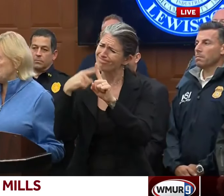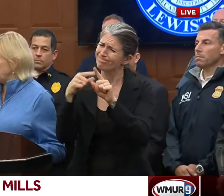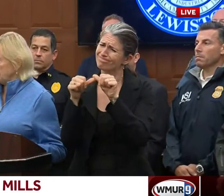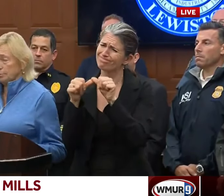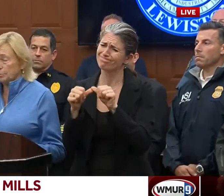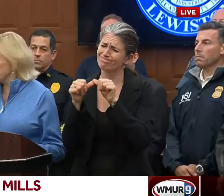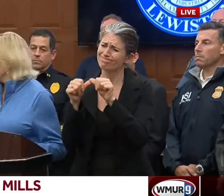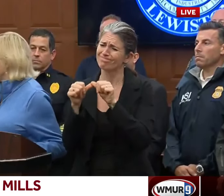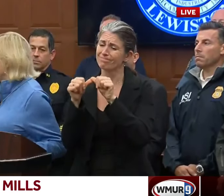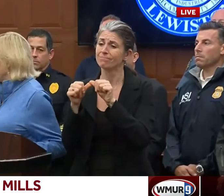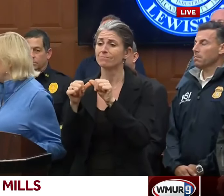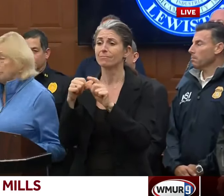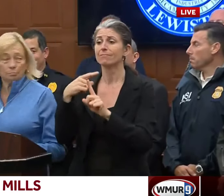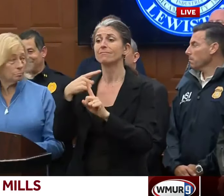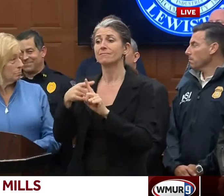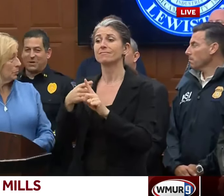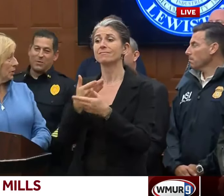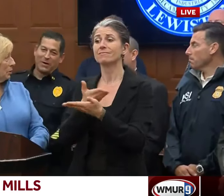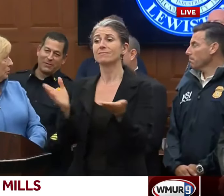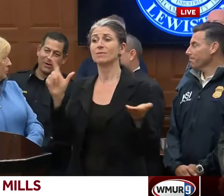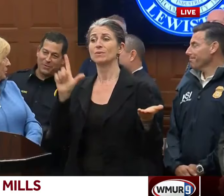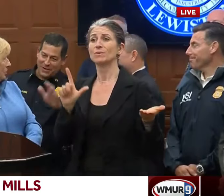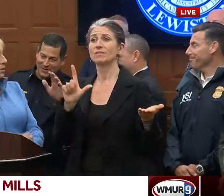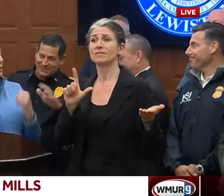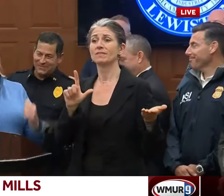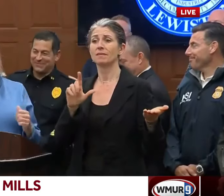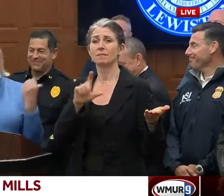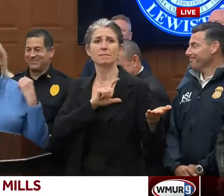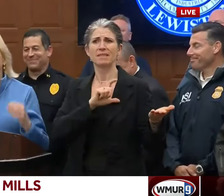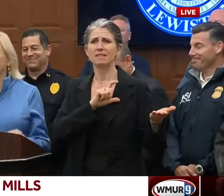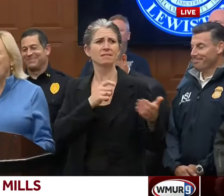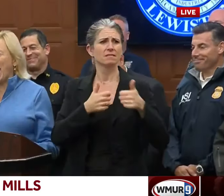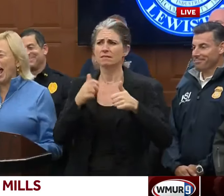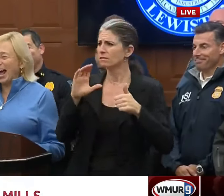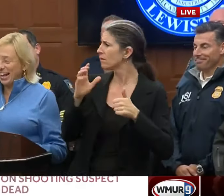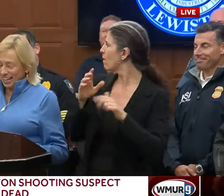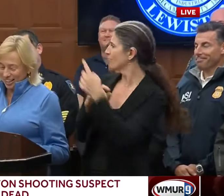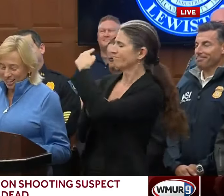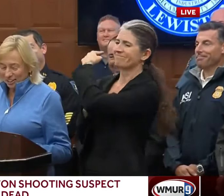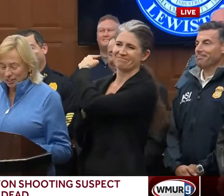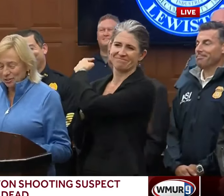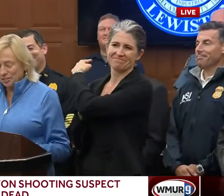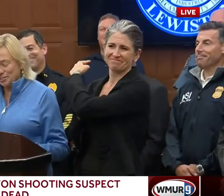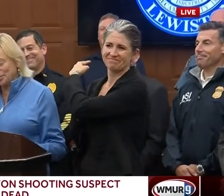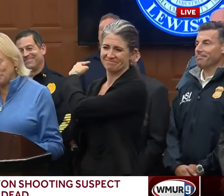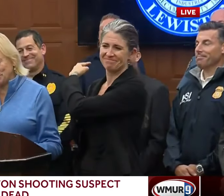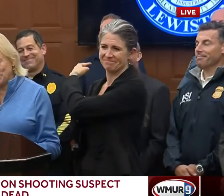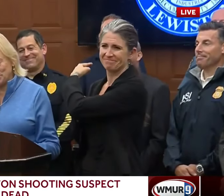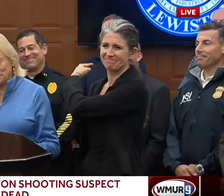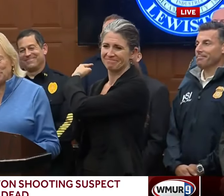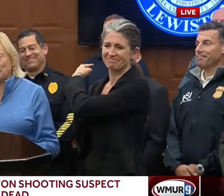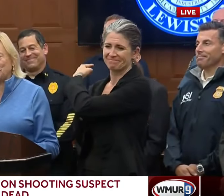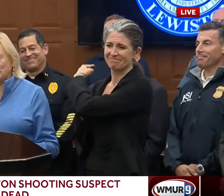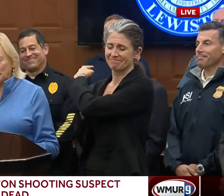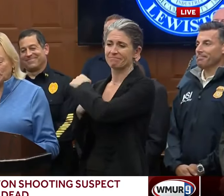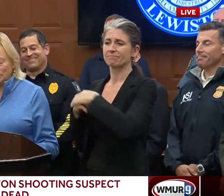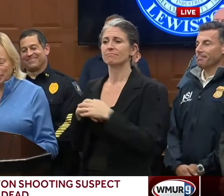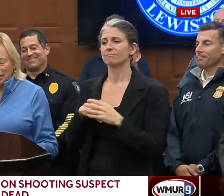DETERMINATION AND FORTITUDE, AND FOR THE LEADERSHIP OF LEWISTON POLICE CHIEF SAINT. WHERE’D YOU GO? RIGHT THERE. THERE.